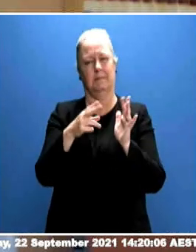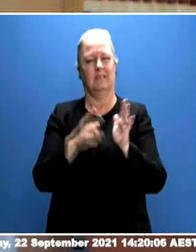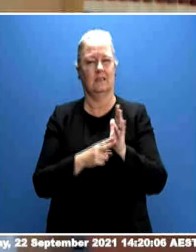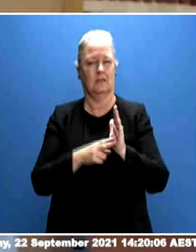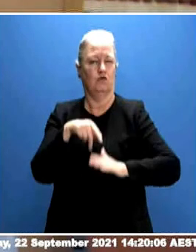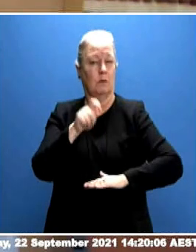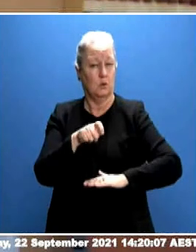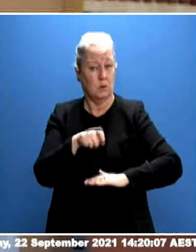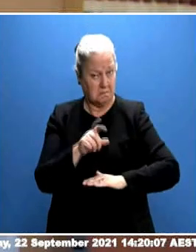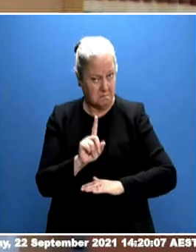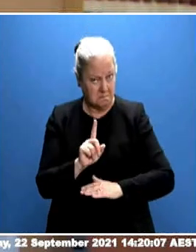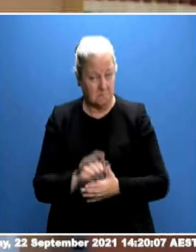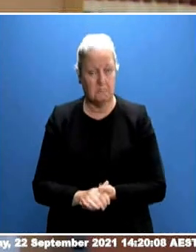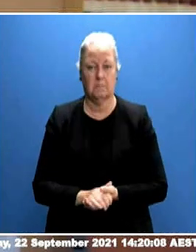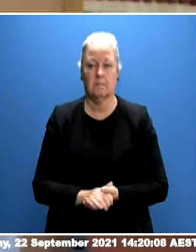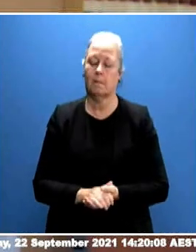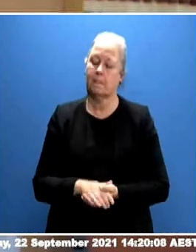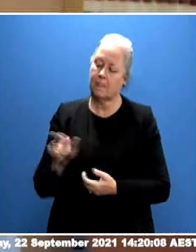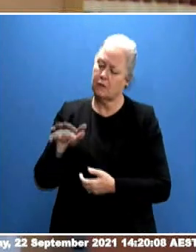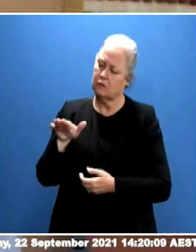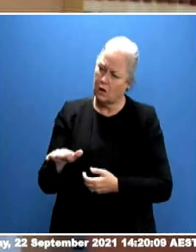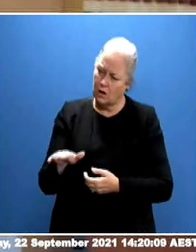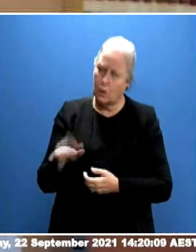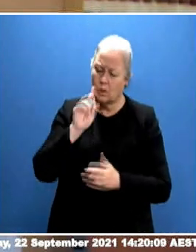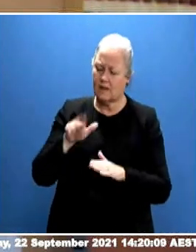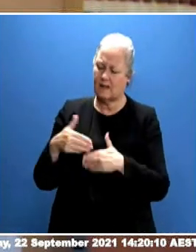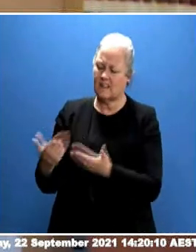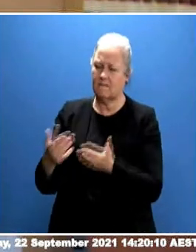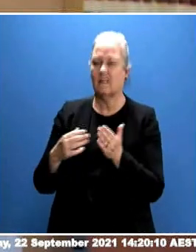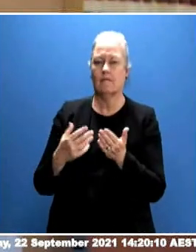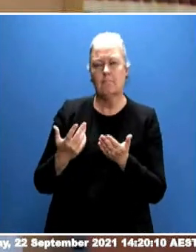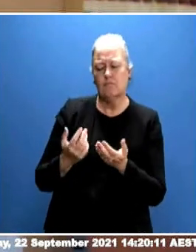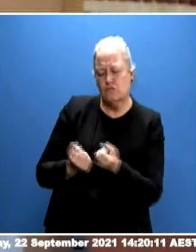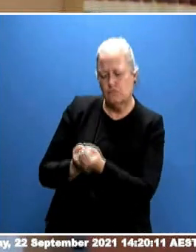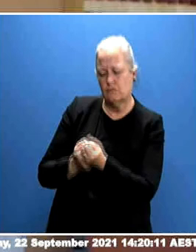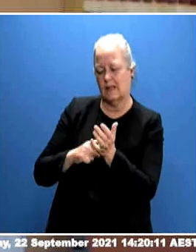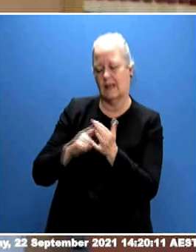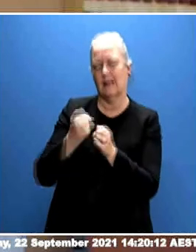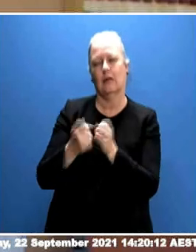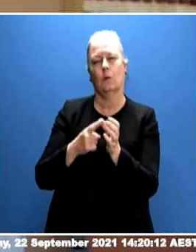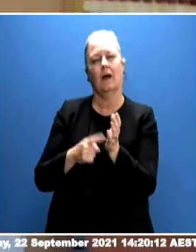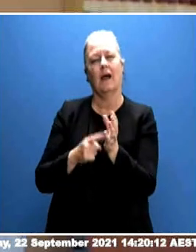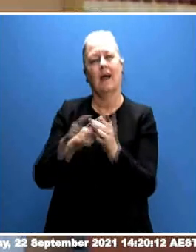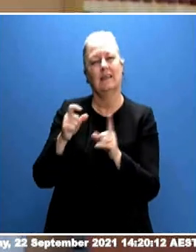The child receives Legal Aid and is represented by a Legal Aid lawyer at the hearing ---